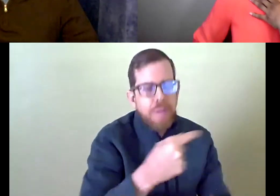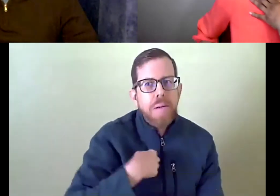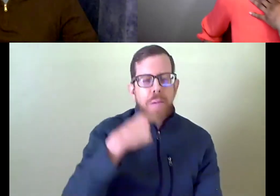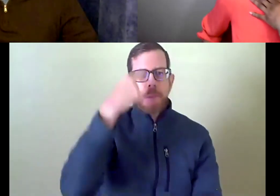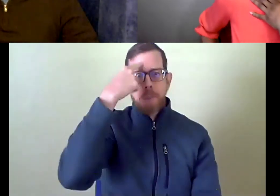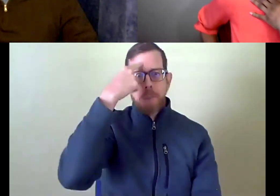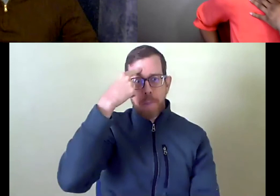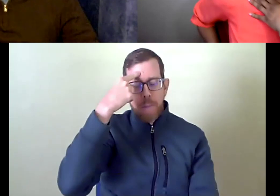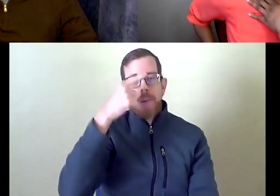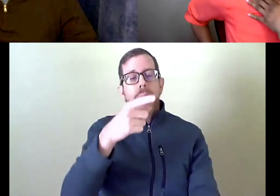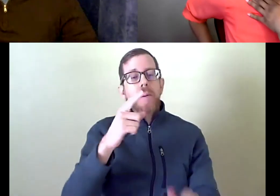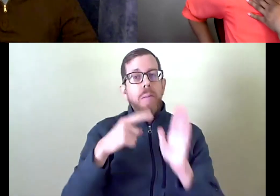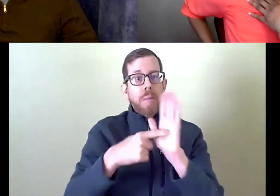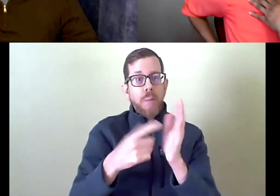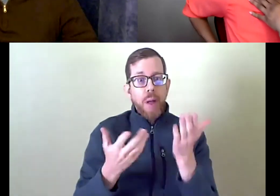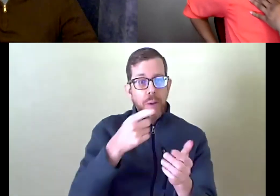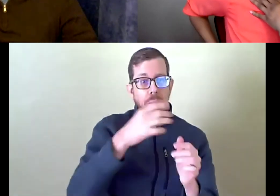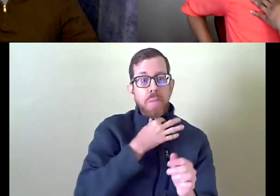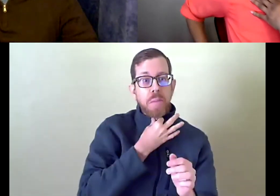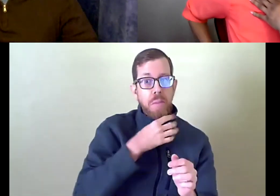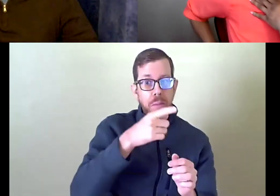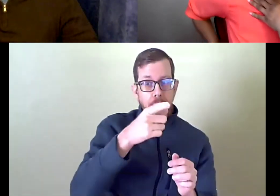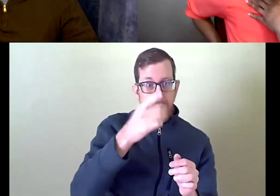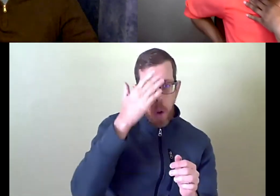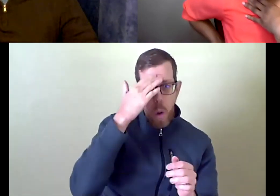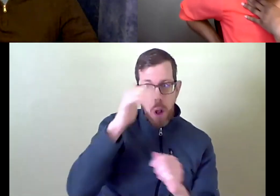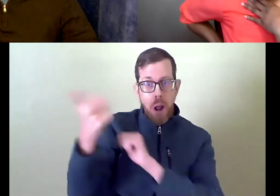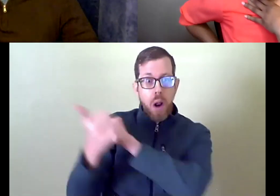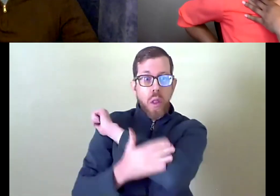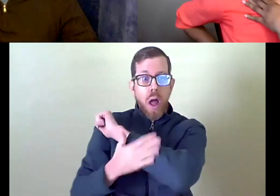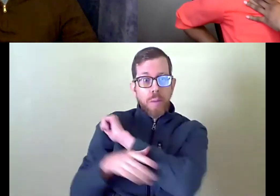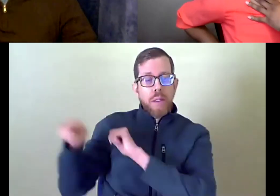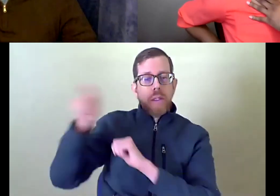we'll be able to do more research in the future to get additional data points question for you